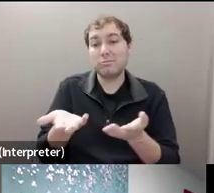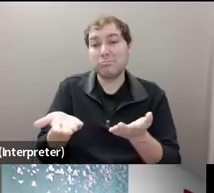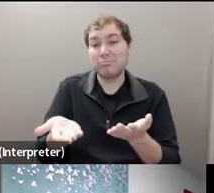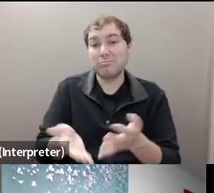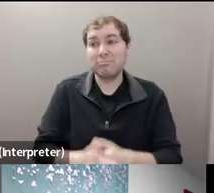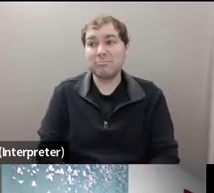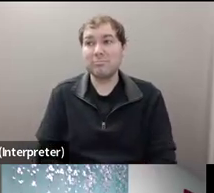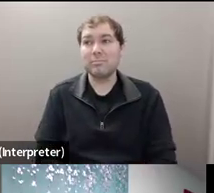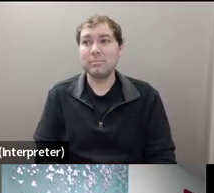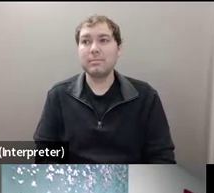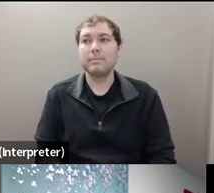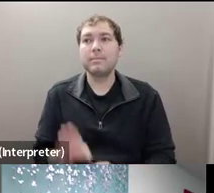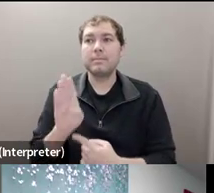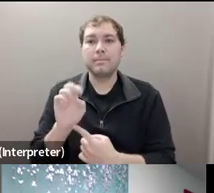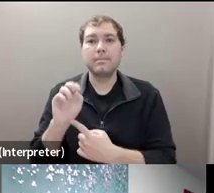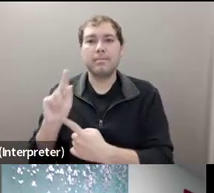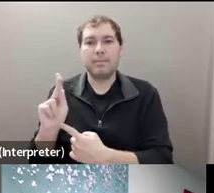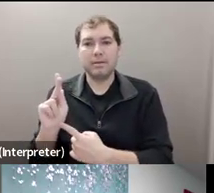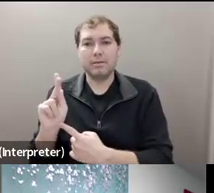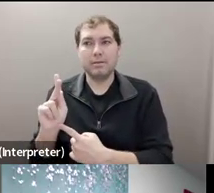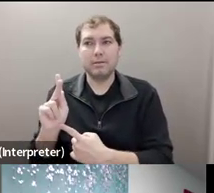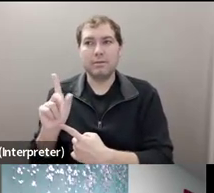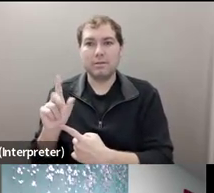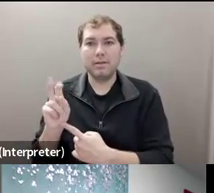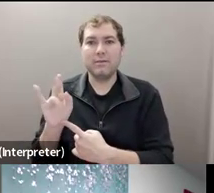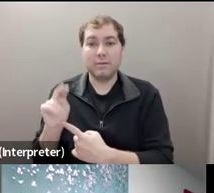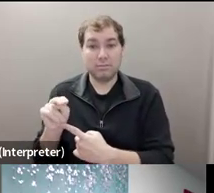Adam w/APRIL: That Glenn has has a hand up. Would you like to add to this conversation.